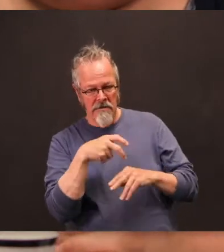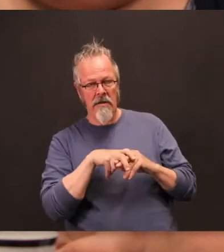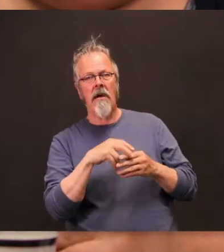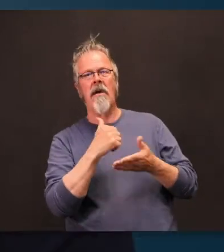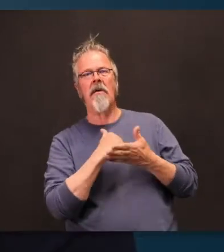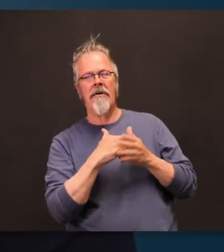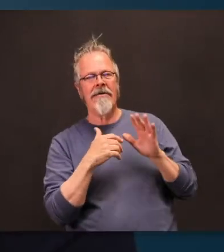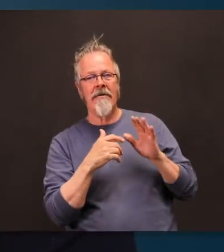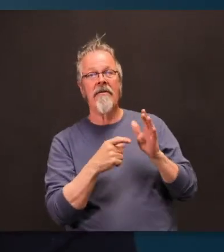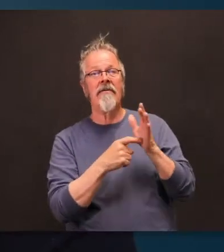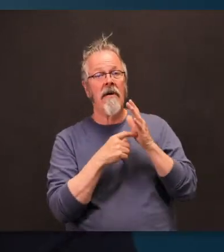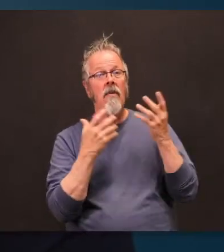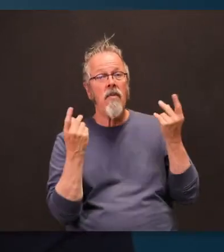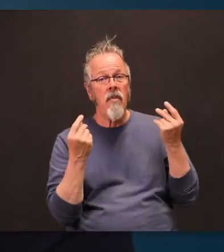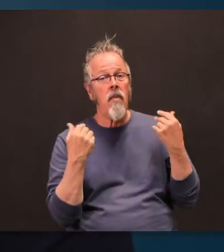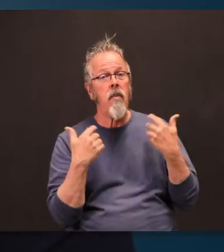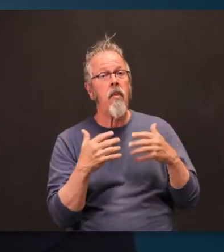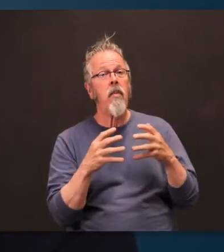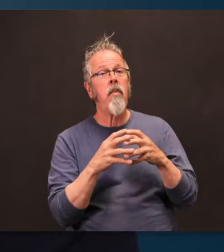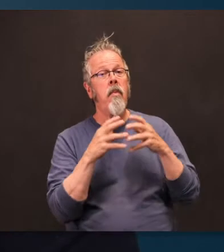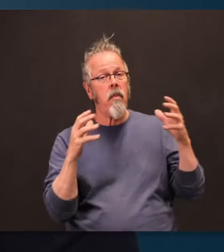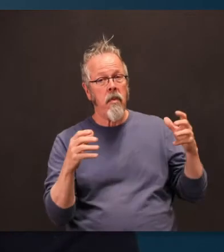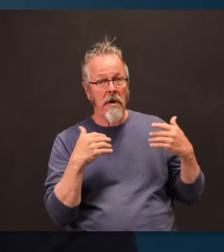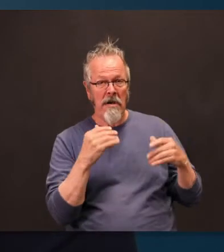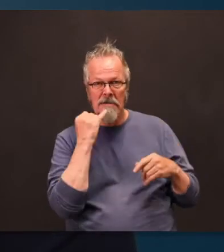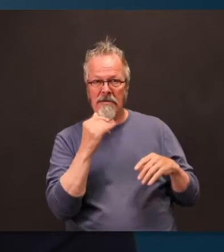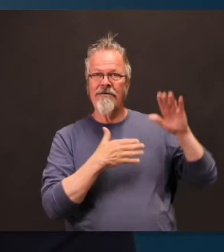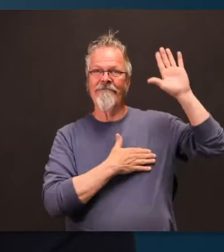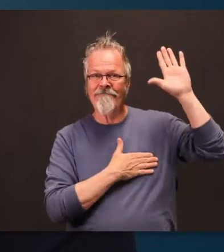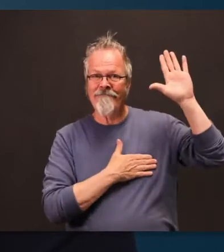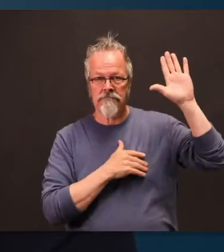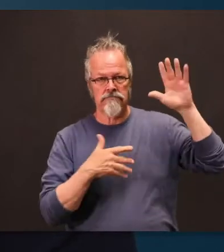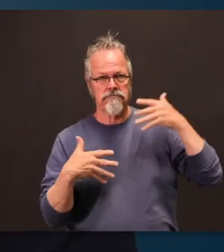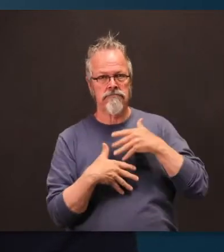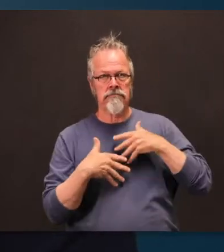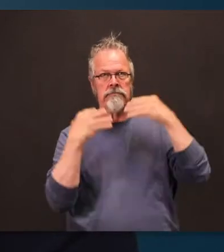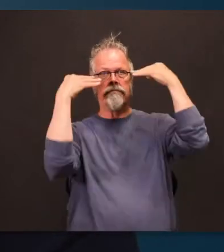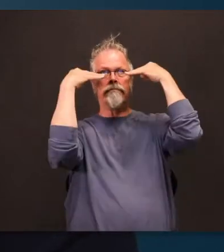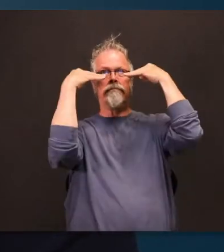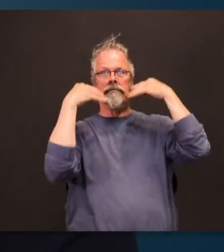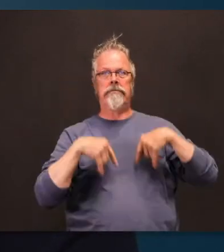It takes a lot to speak up, and it can be scary, but you can do it.